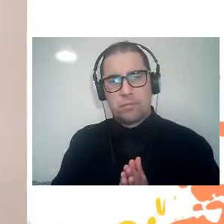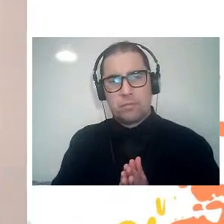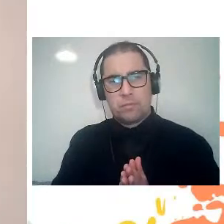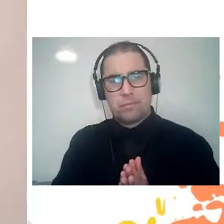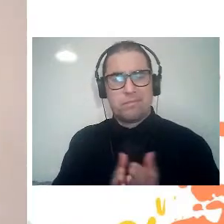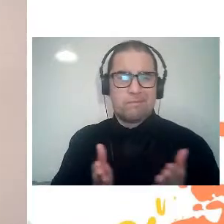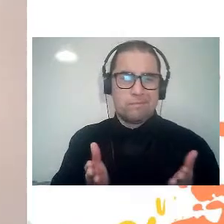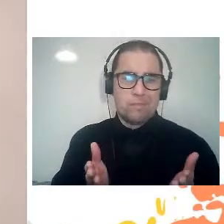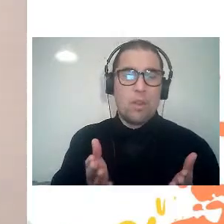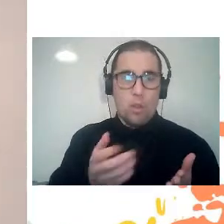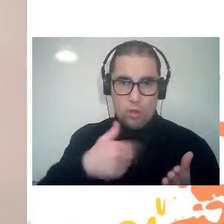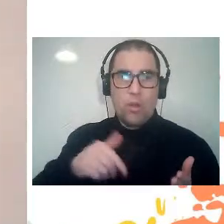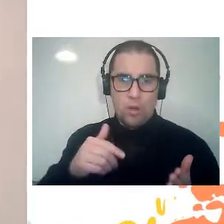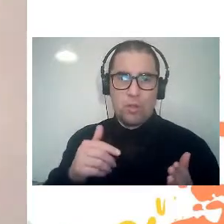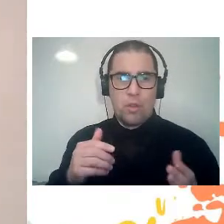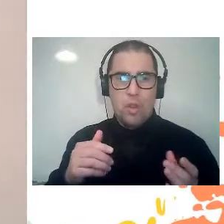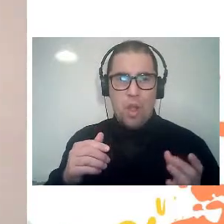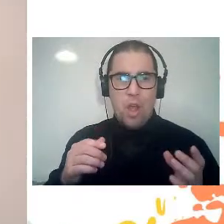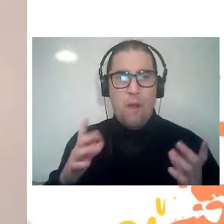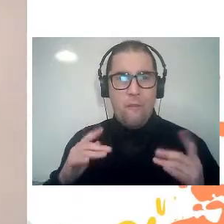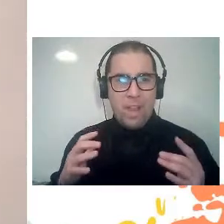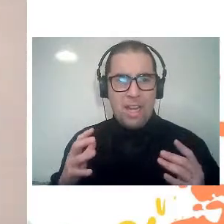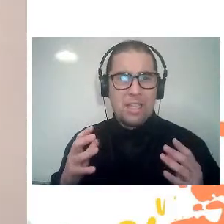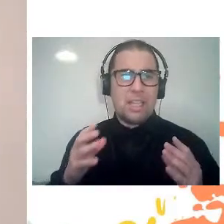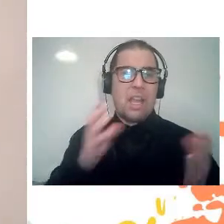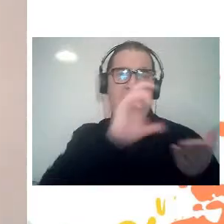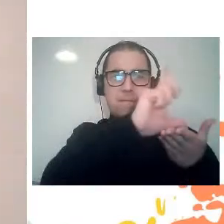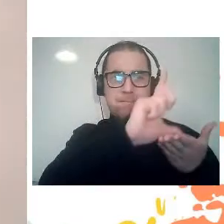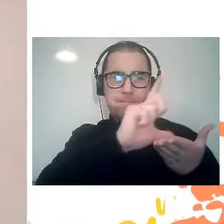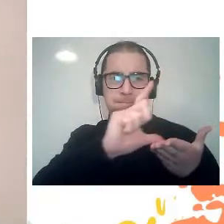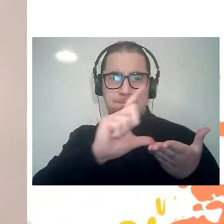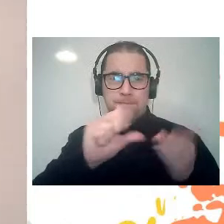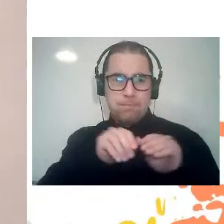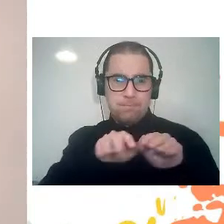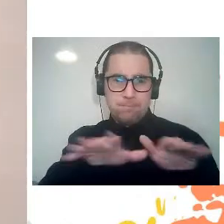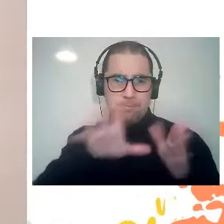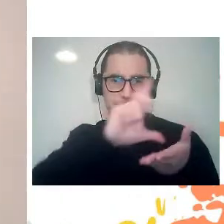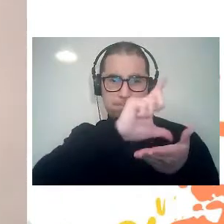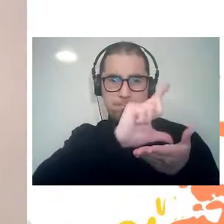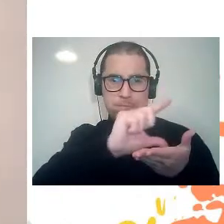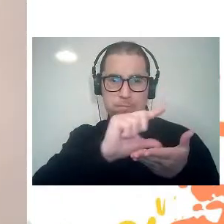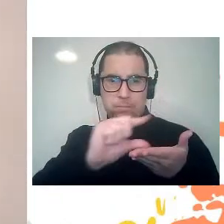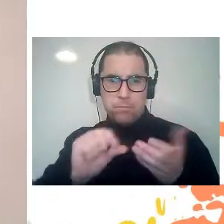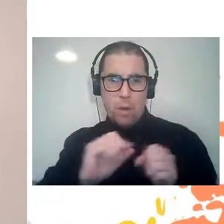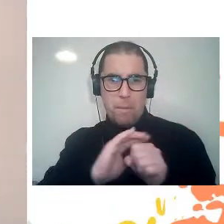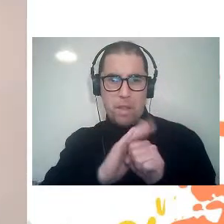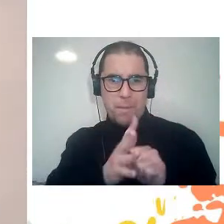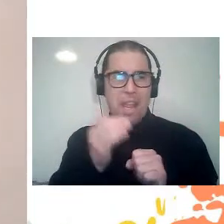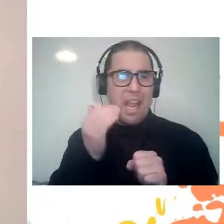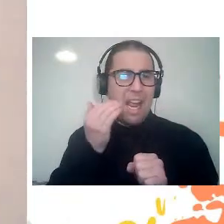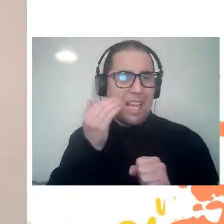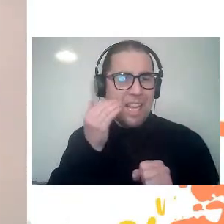We are very happy to know that they are less and less and we are almost almost out of danger.